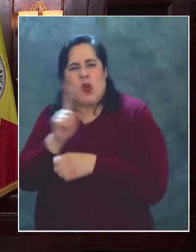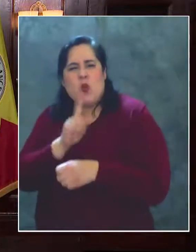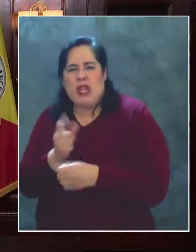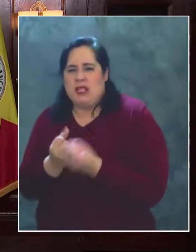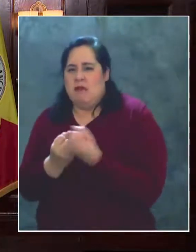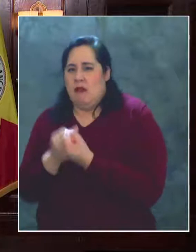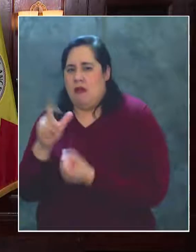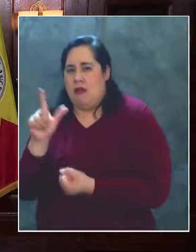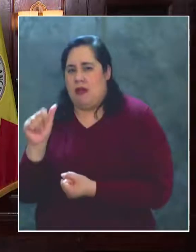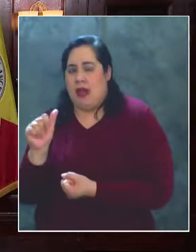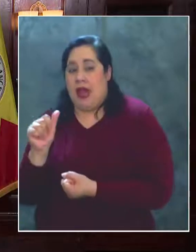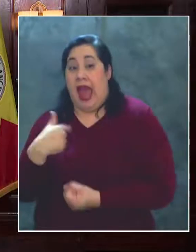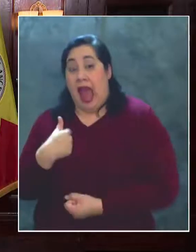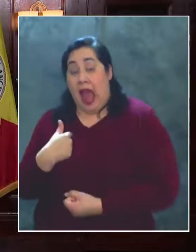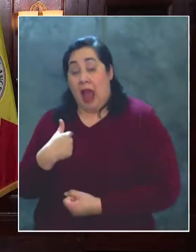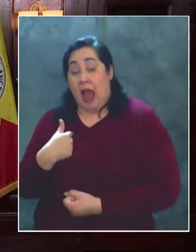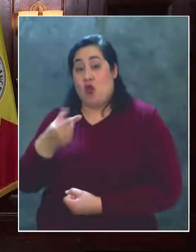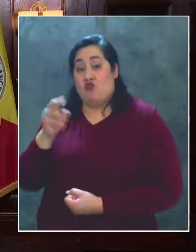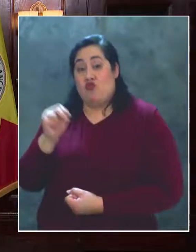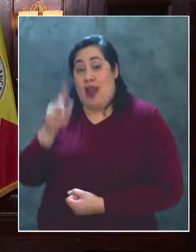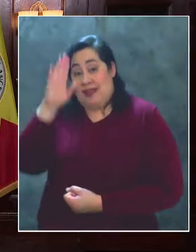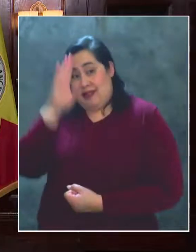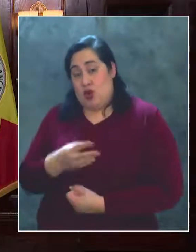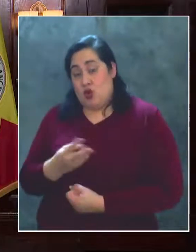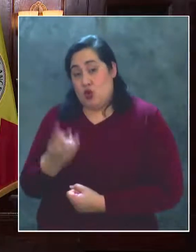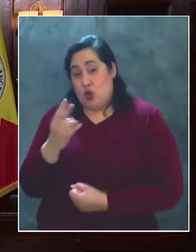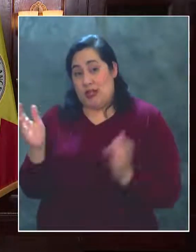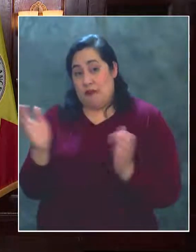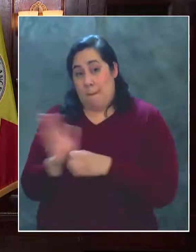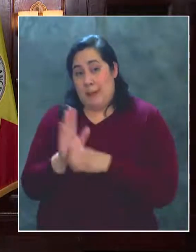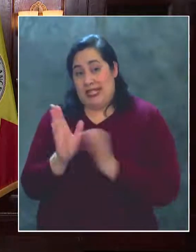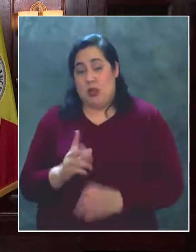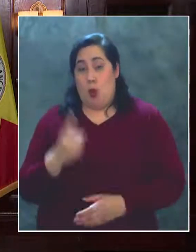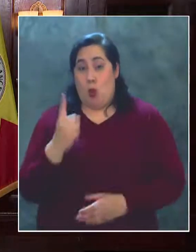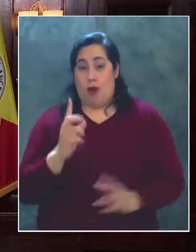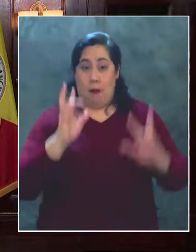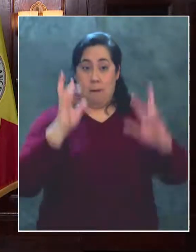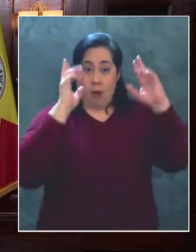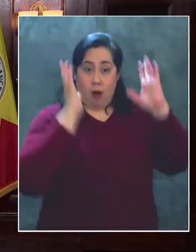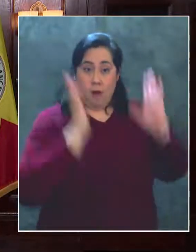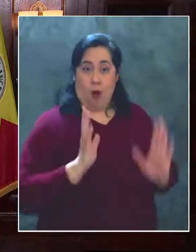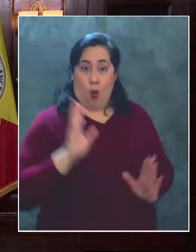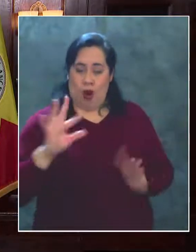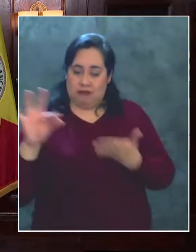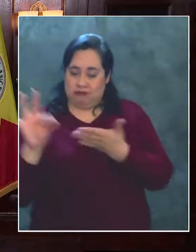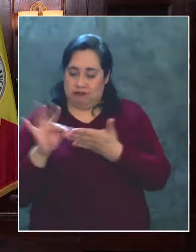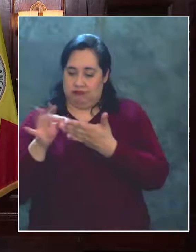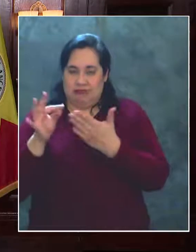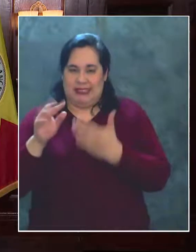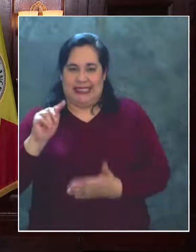BUSINESS THAT'S ARE HELP THE BUSINESSES. I'M THE GRANDSON OF A TWO